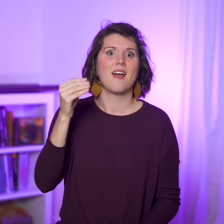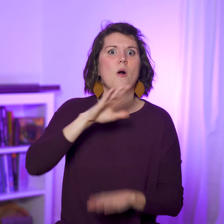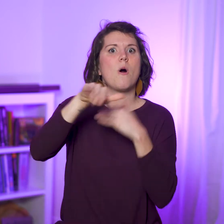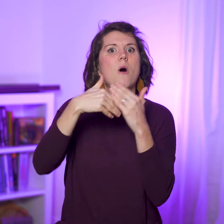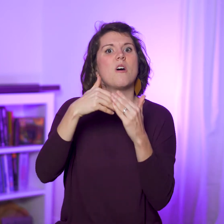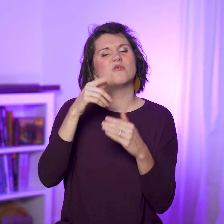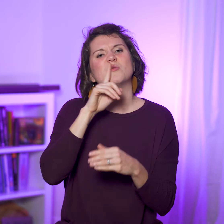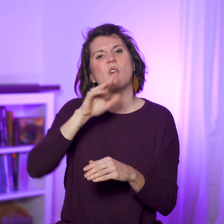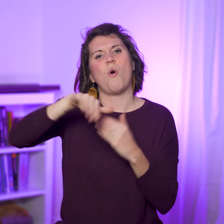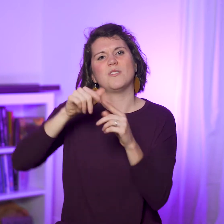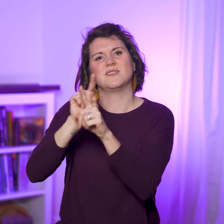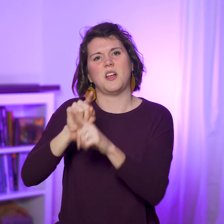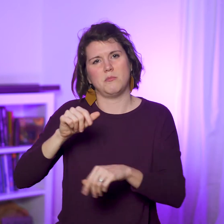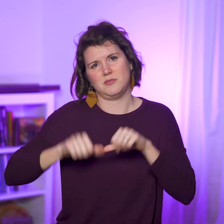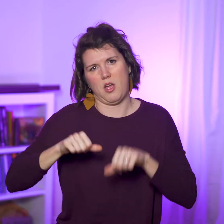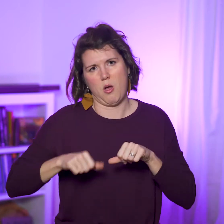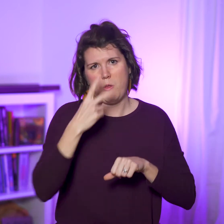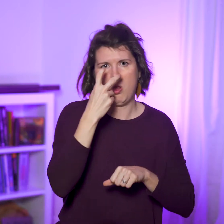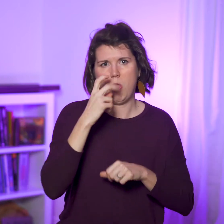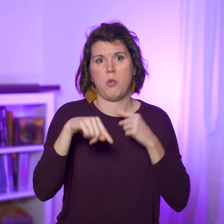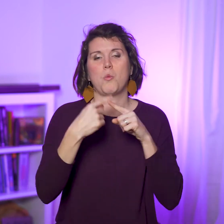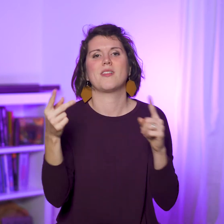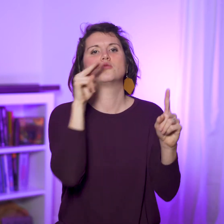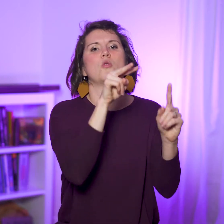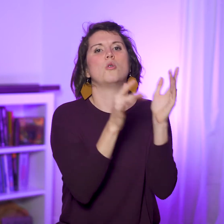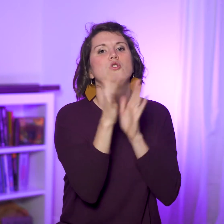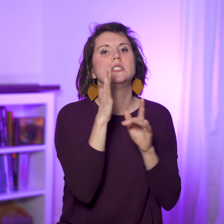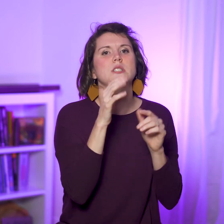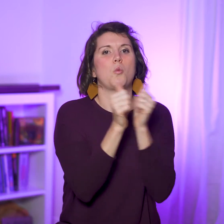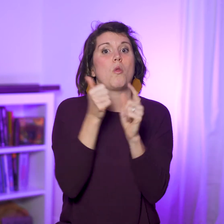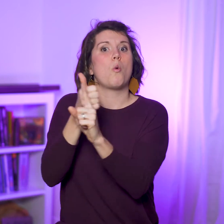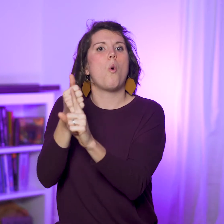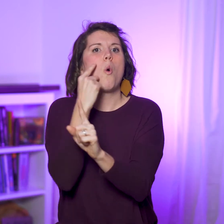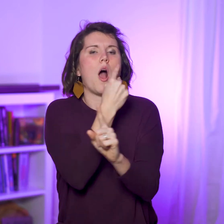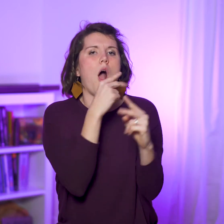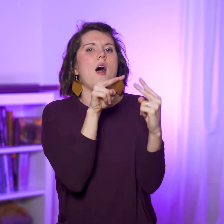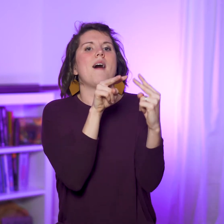All the disciples doubted until they saw Jesus with their own eyes.